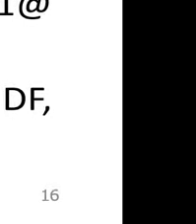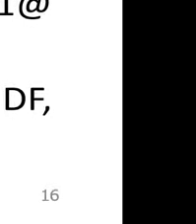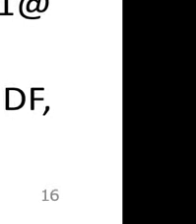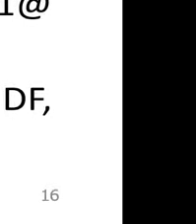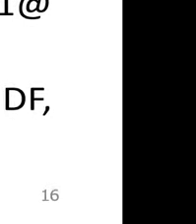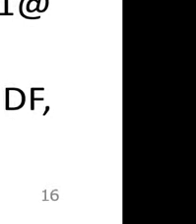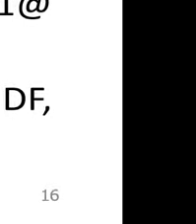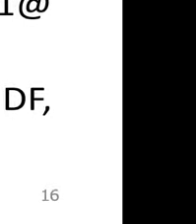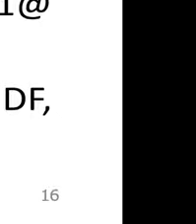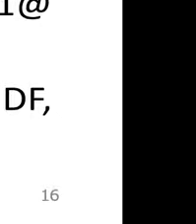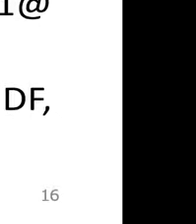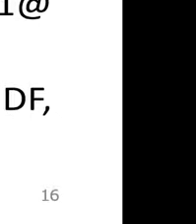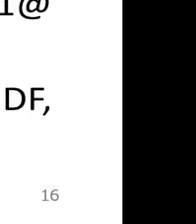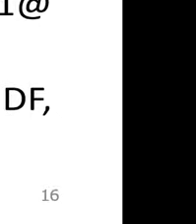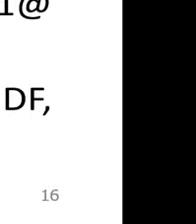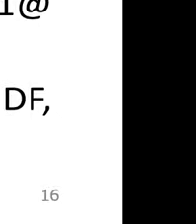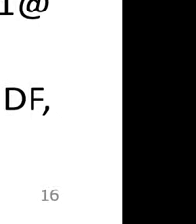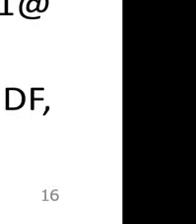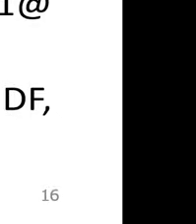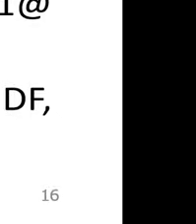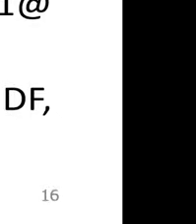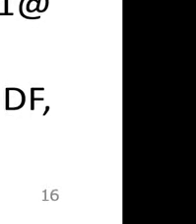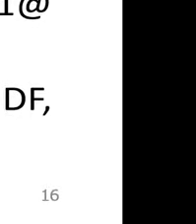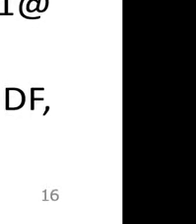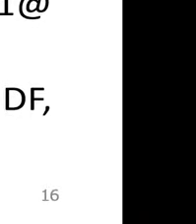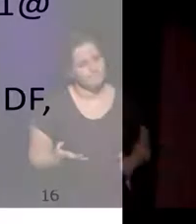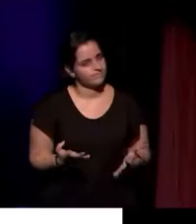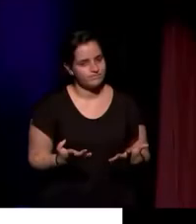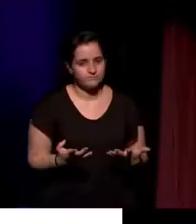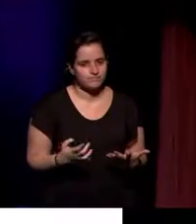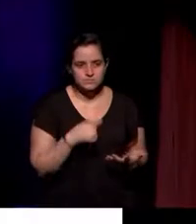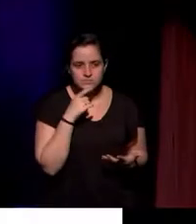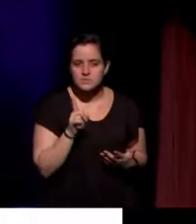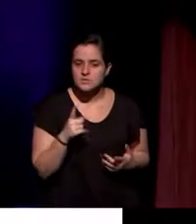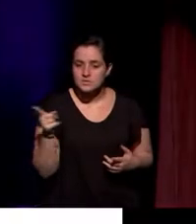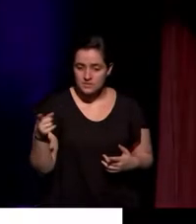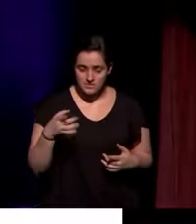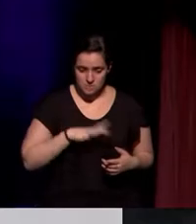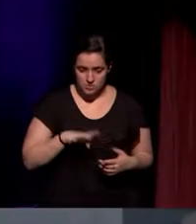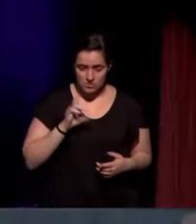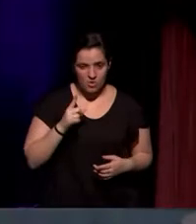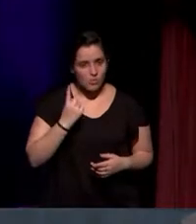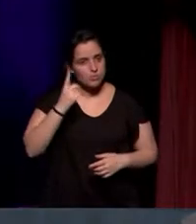but it is obvious that Portugal he could not afford it. Portugal is from the last countries to free their …